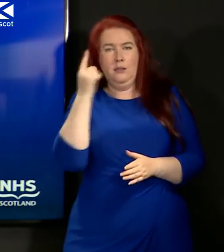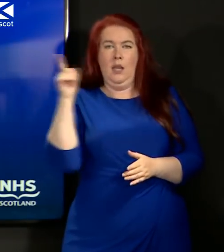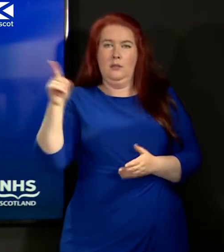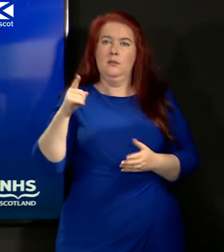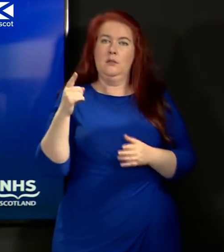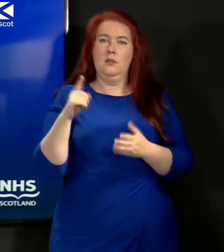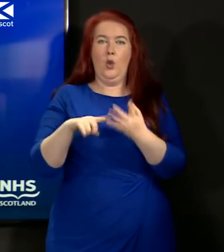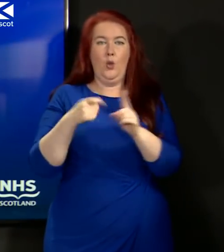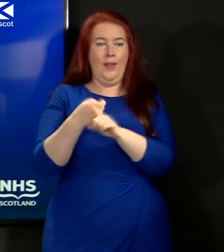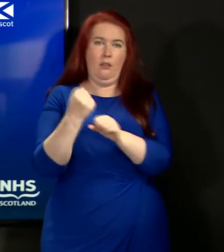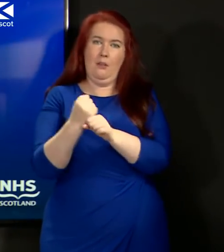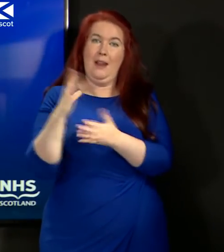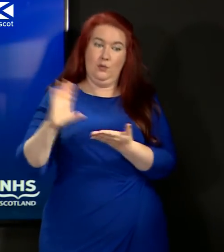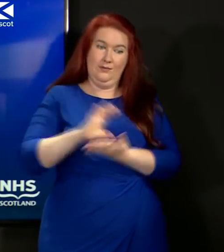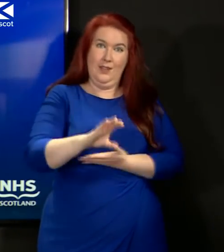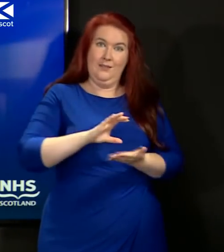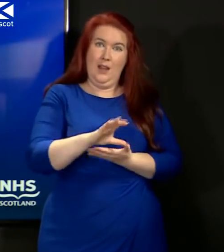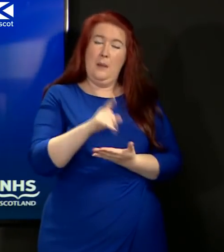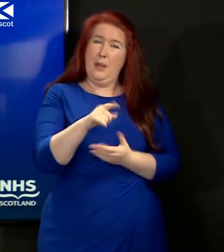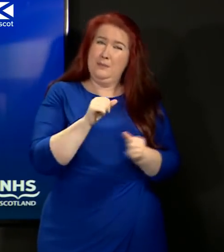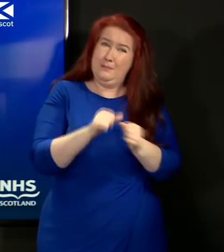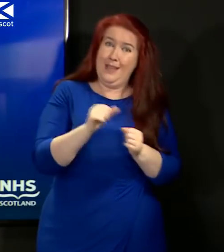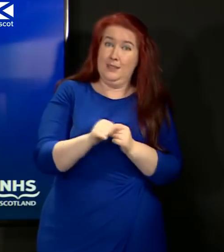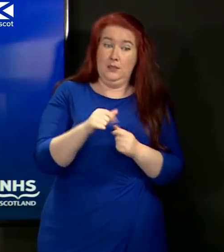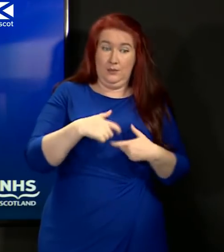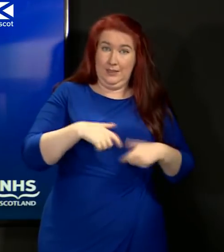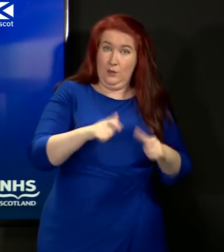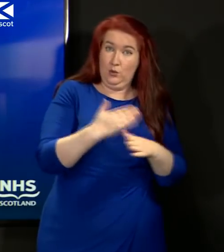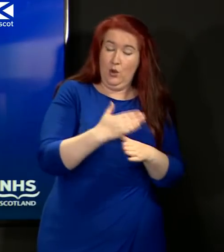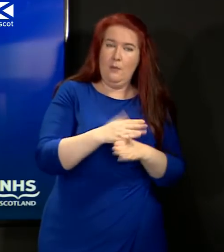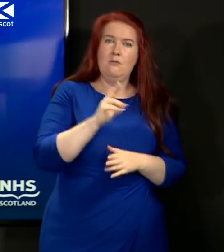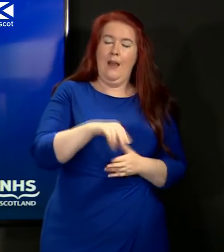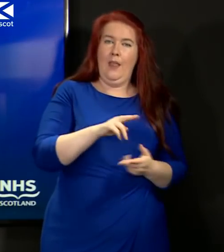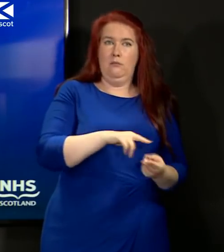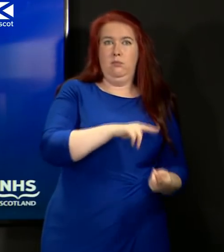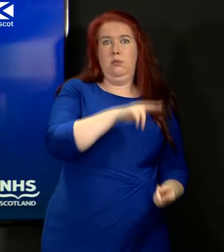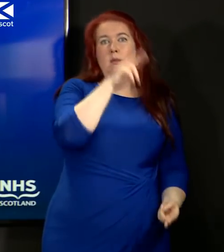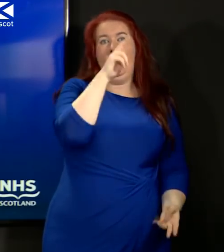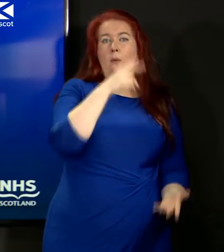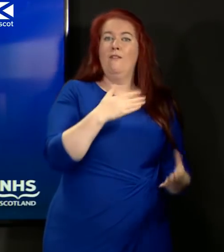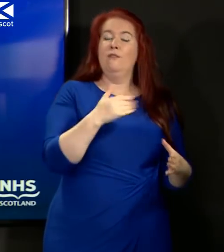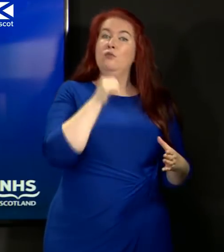then having an increasing number of people in unemployment, because it takes more of